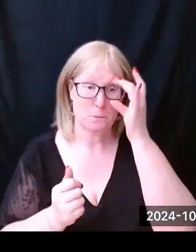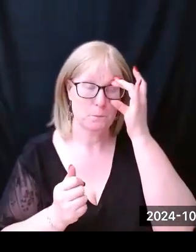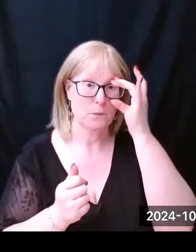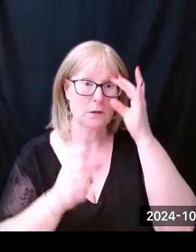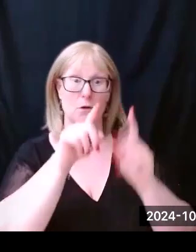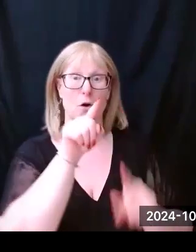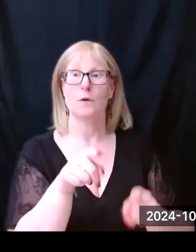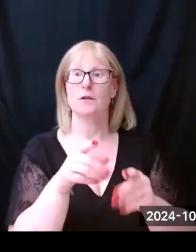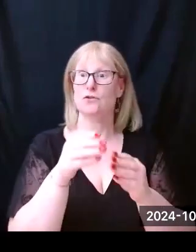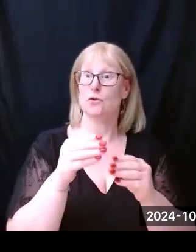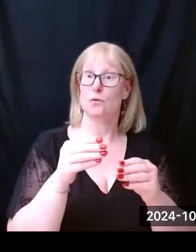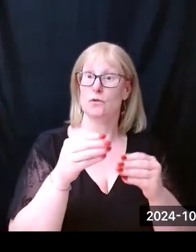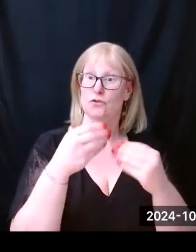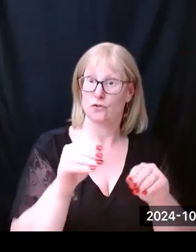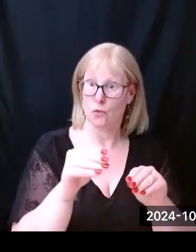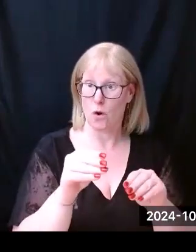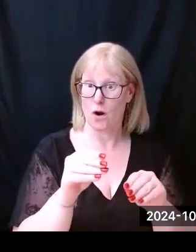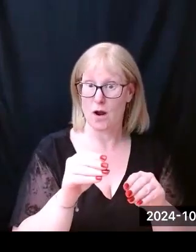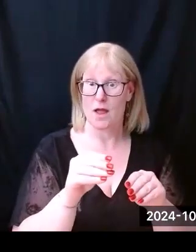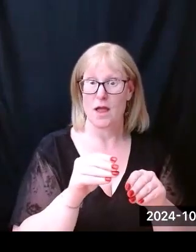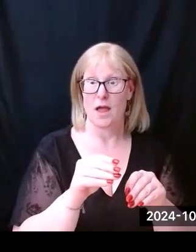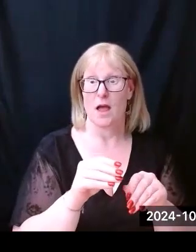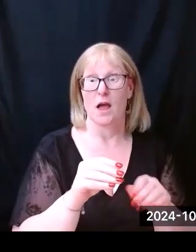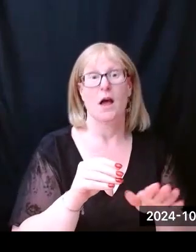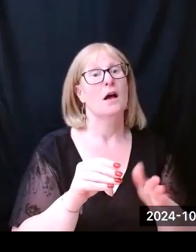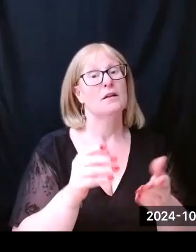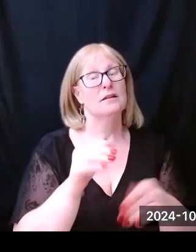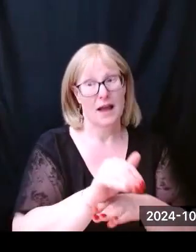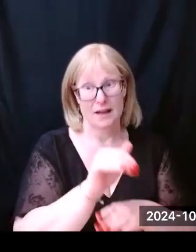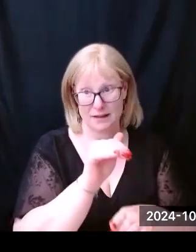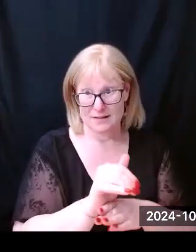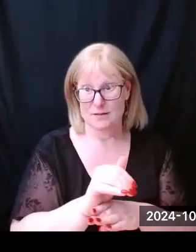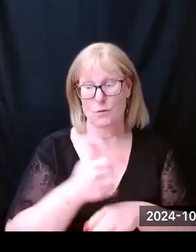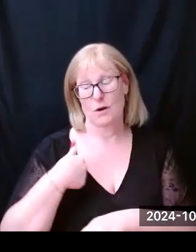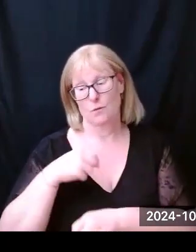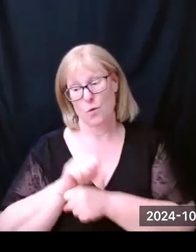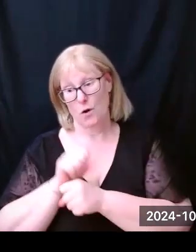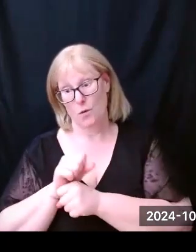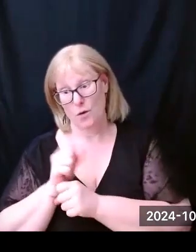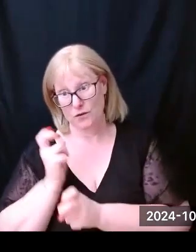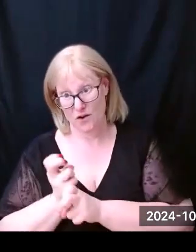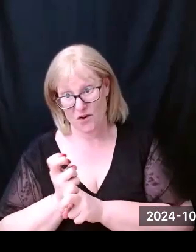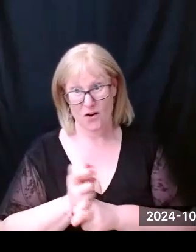have a long day at work, and they have a long day at school is just probably not the right opportunity.